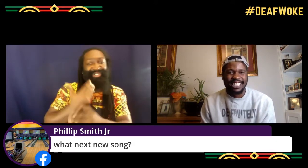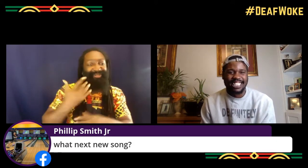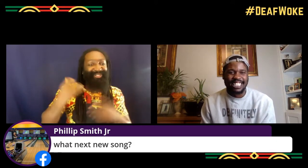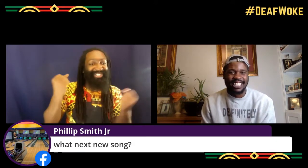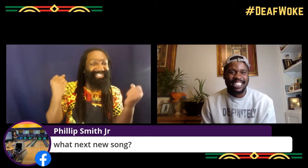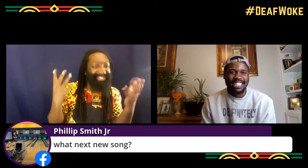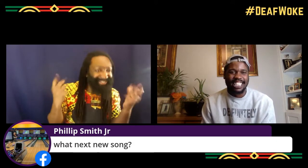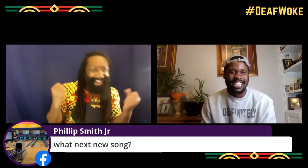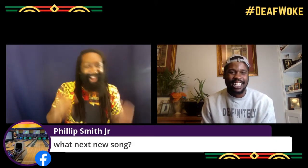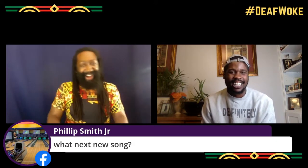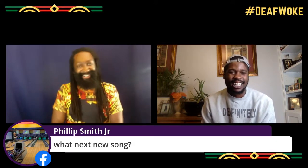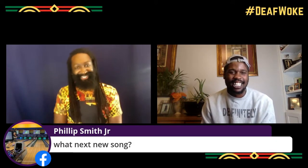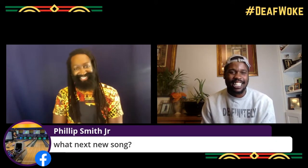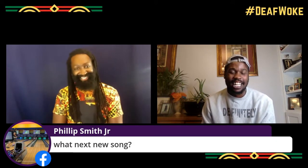What you next new song?